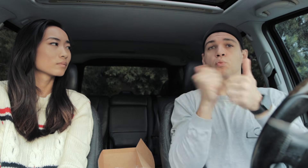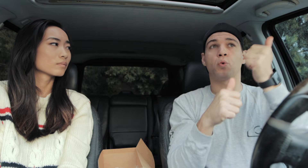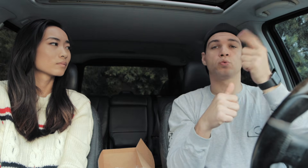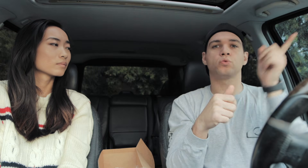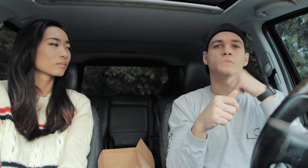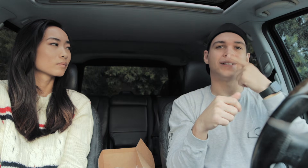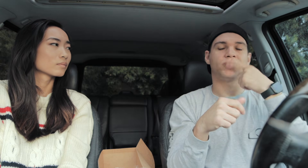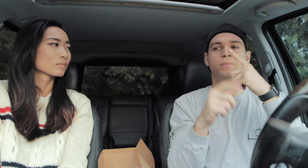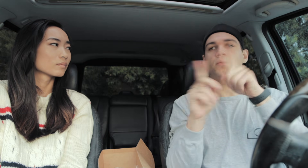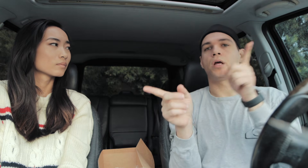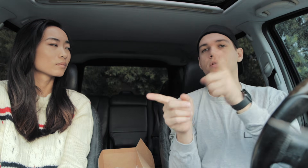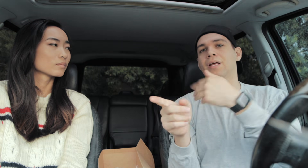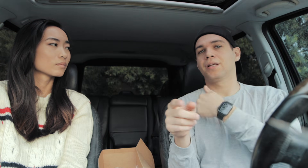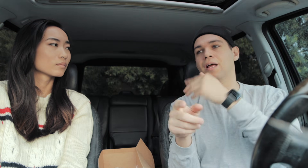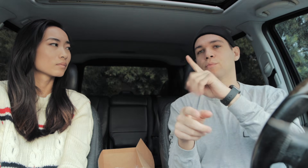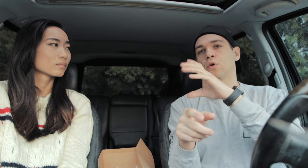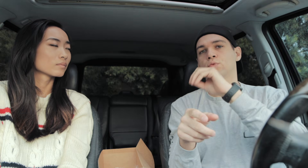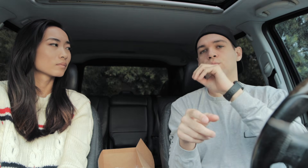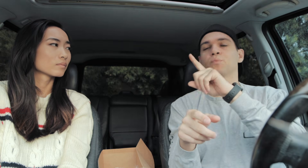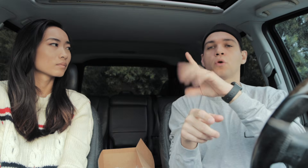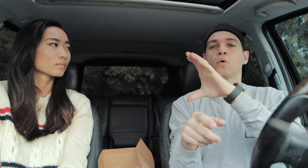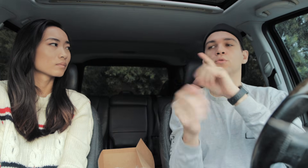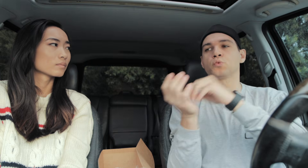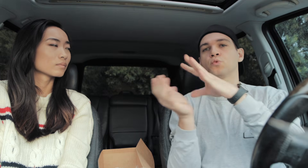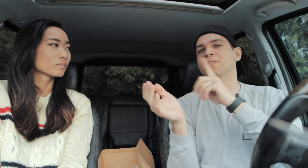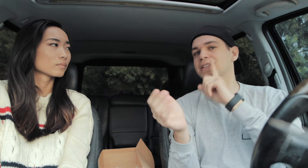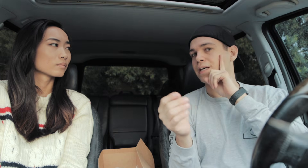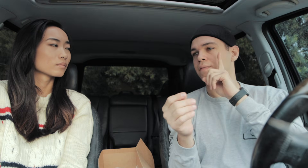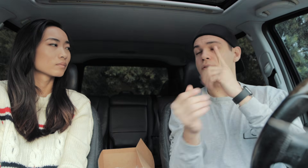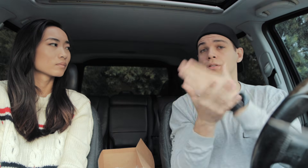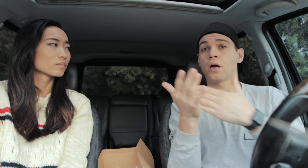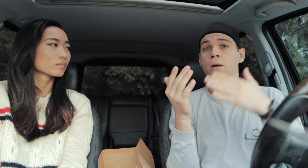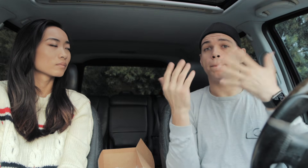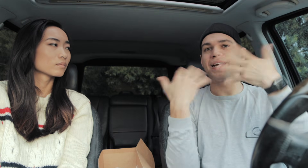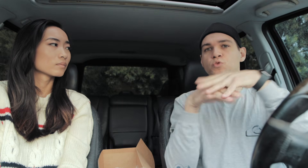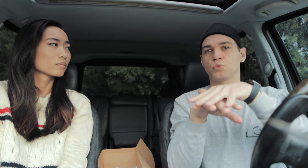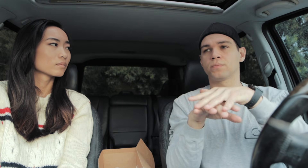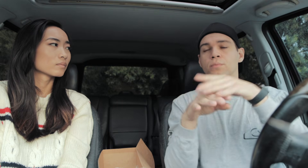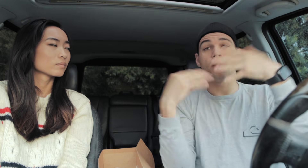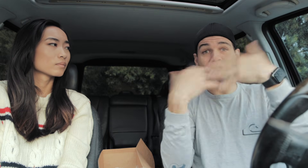most of them were hearing, but they had 100 students who were deaf some were mainstream